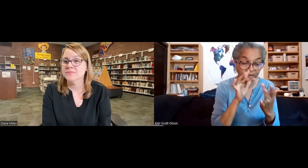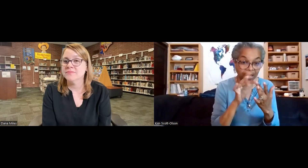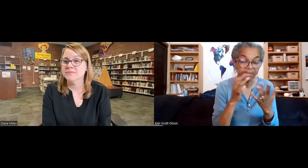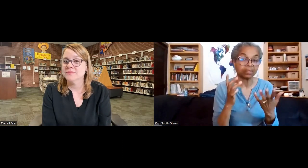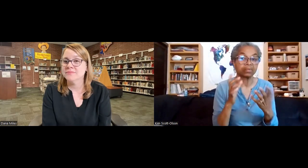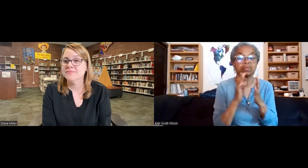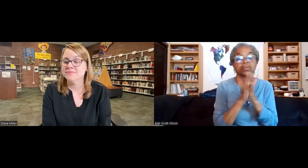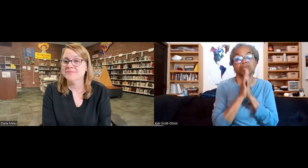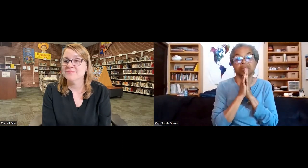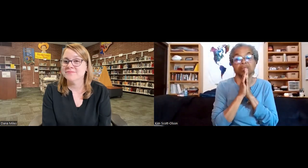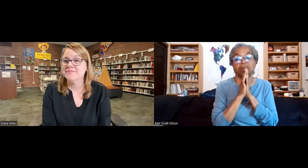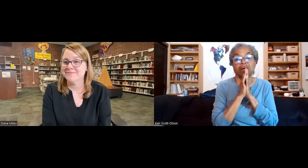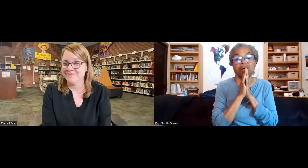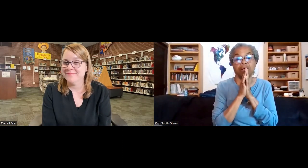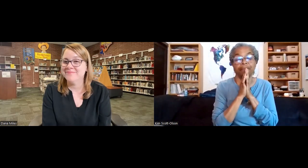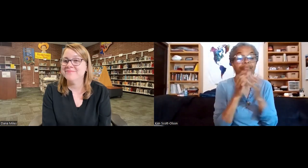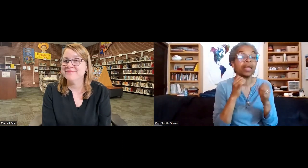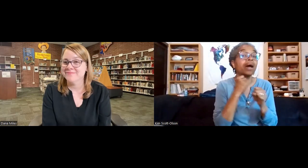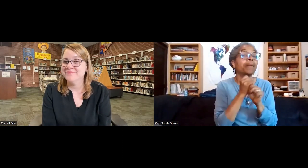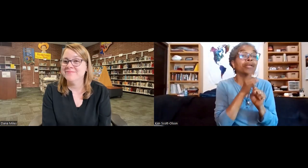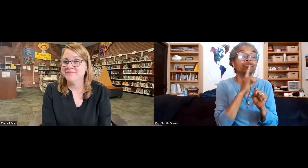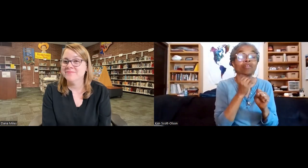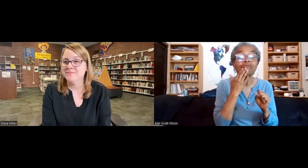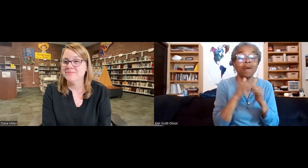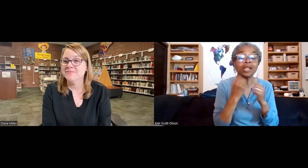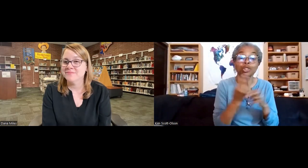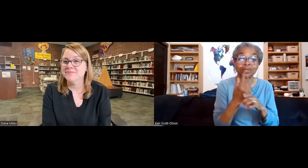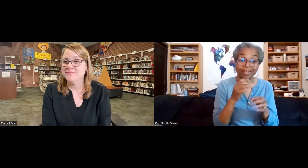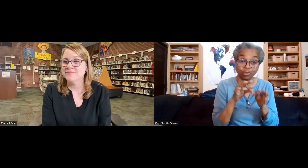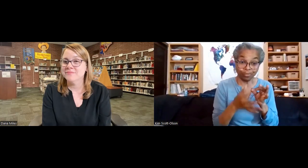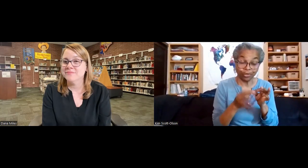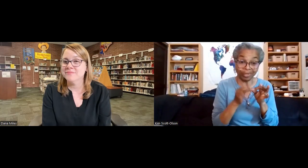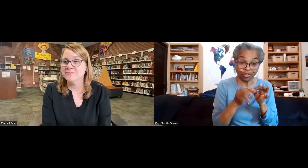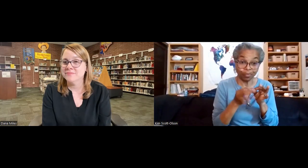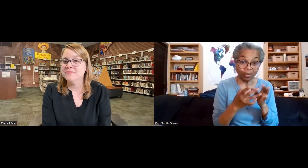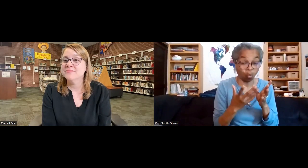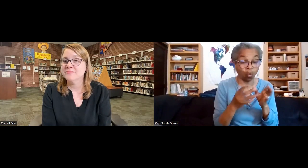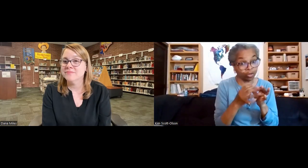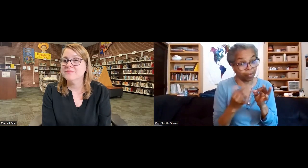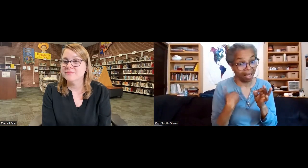with eye contact, and make sure if you’re using an interpreter,